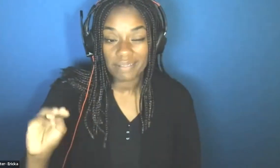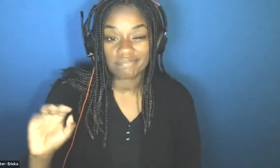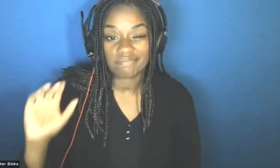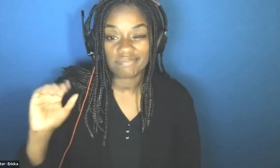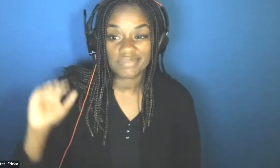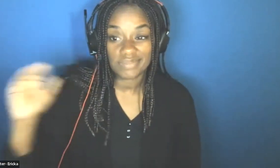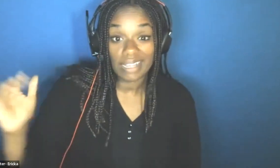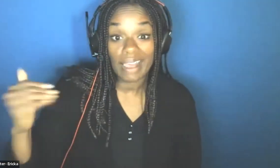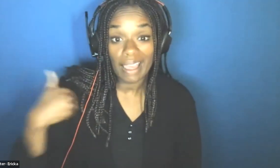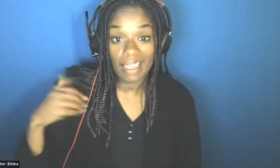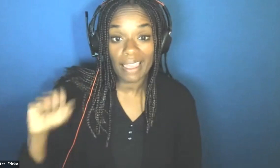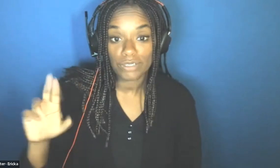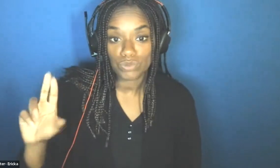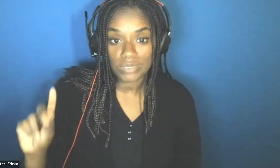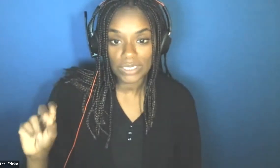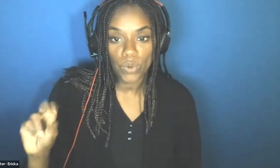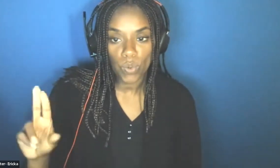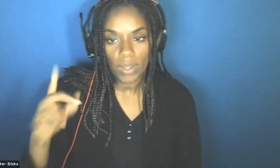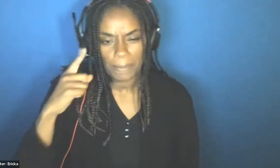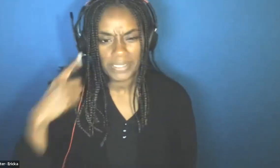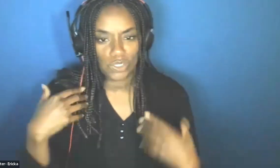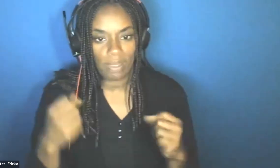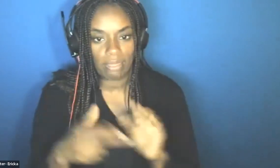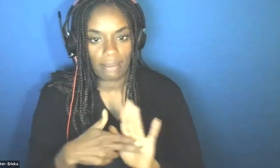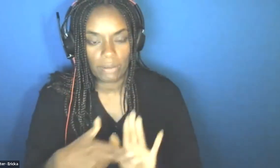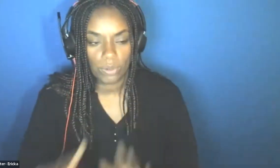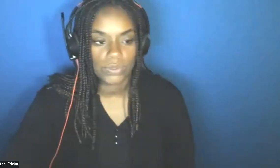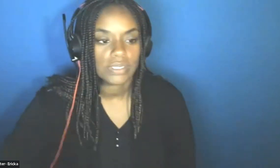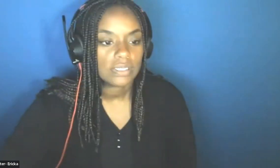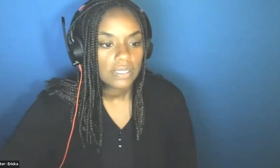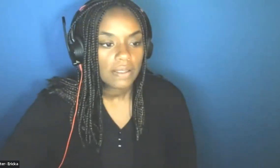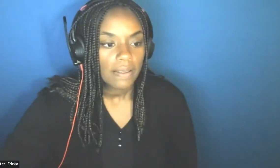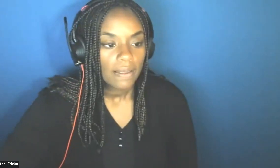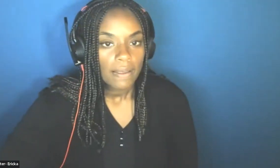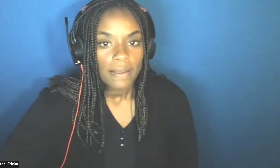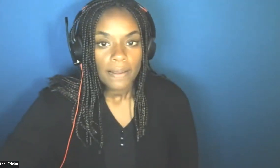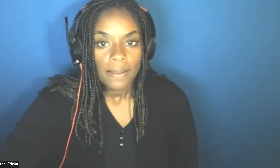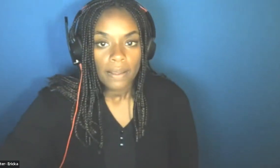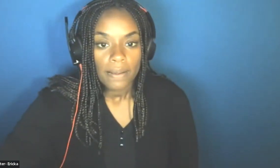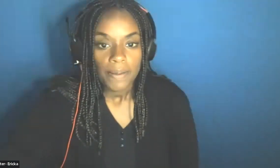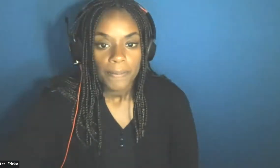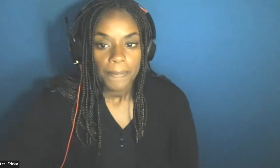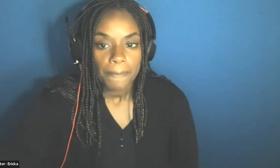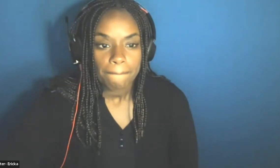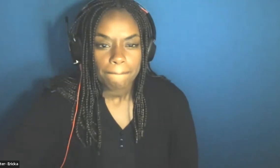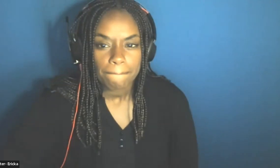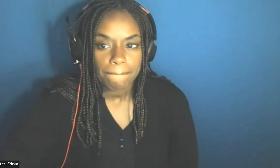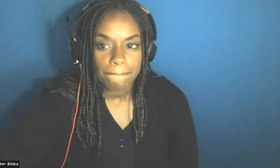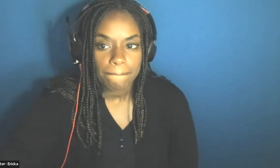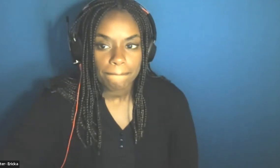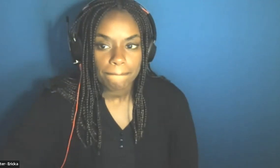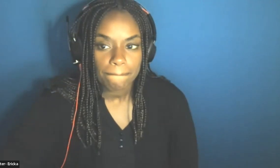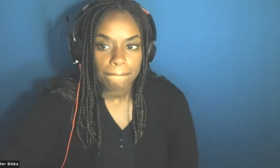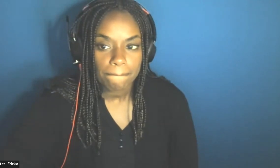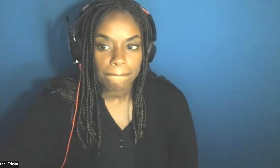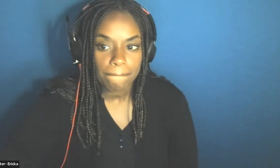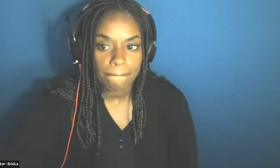Certainly the pandemic has had a major effect on that.